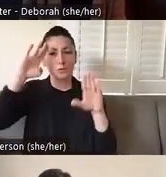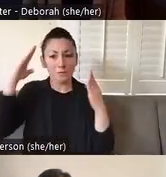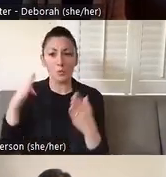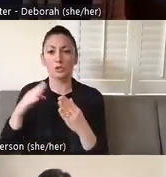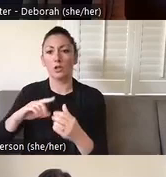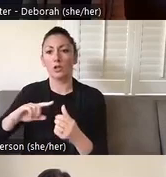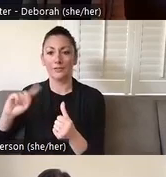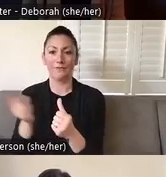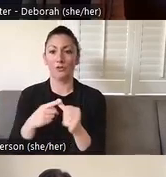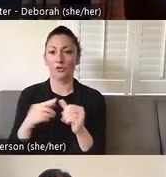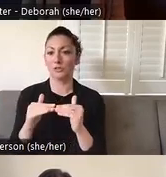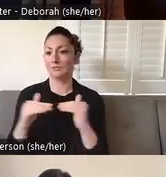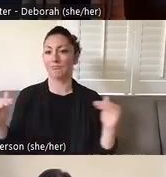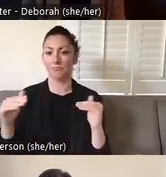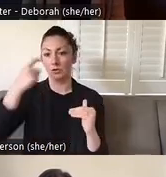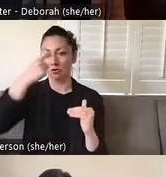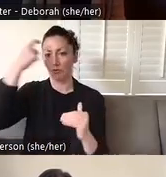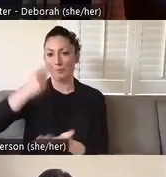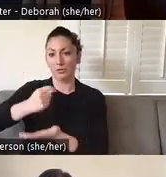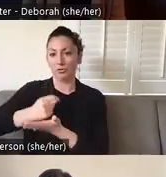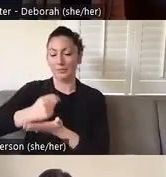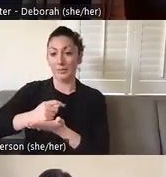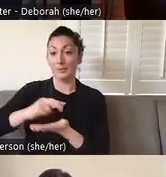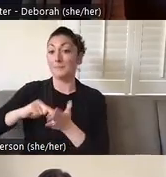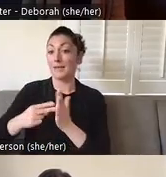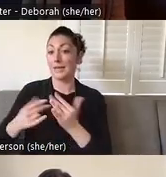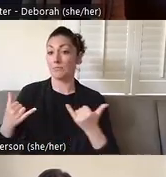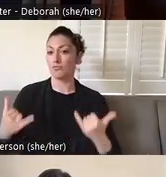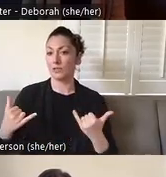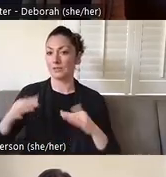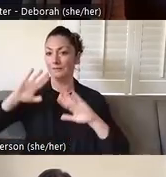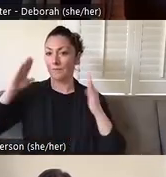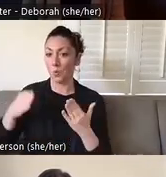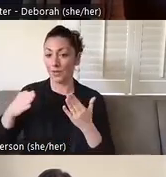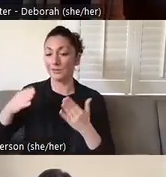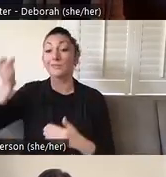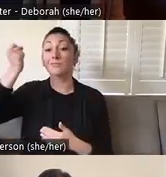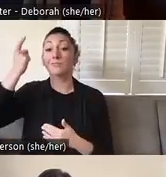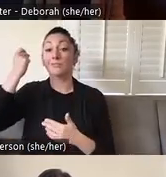trauma and/or addiction and it focuses on the first stage of trauma treatment,